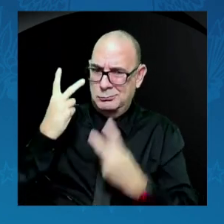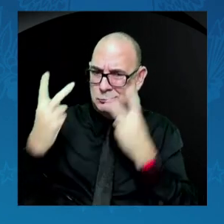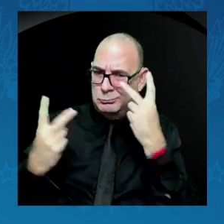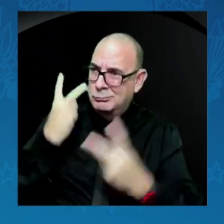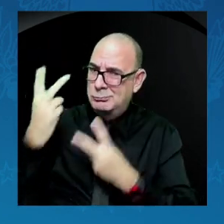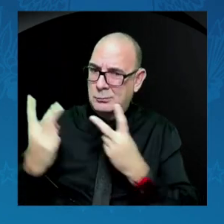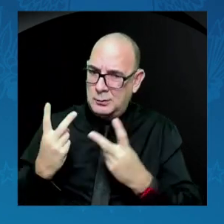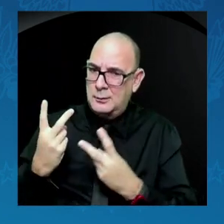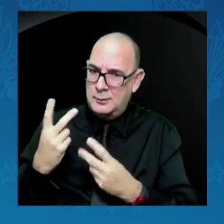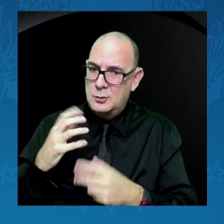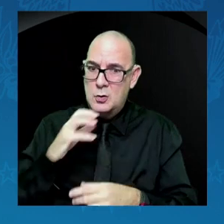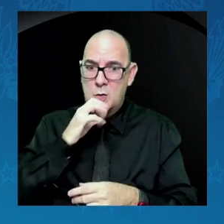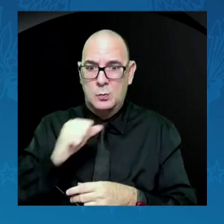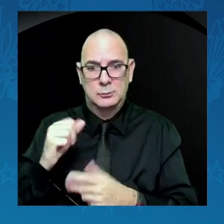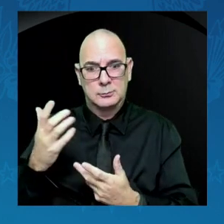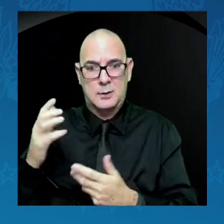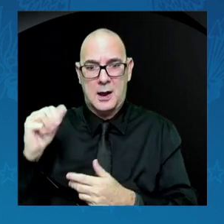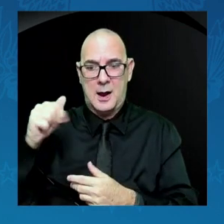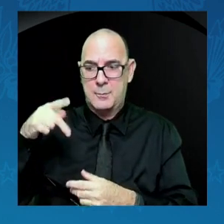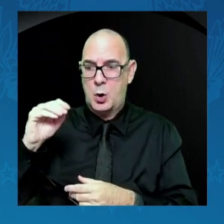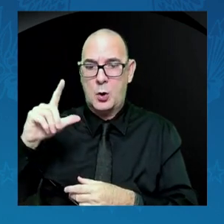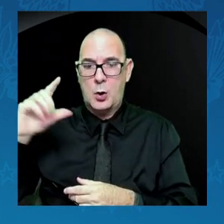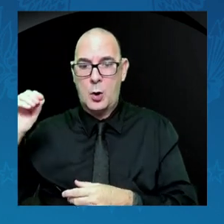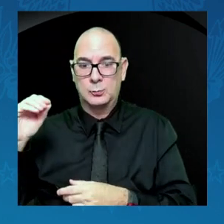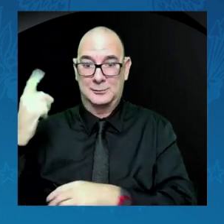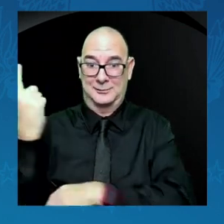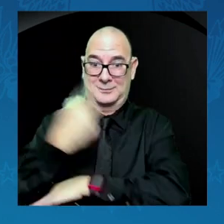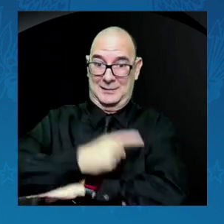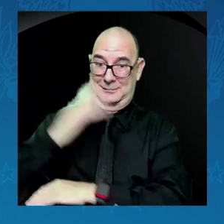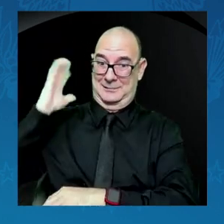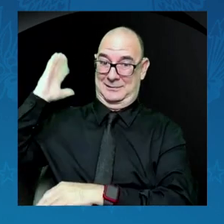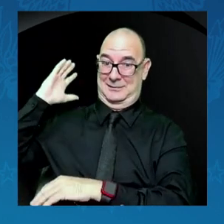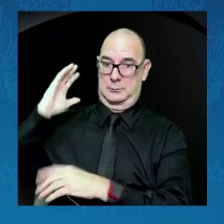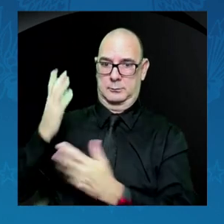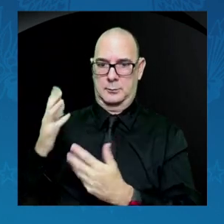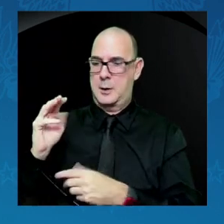control a mission control for climate change.